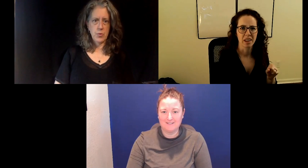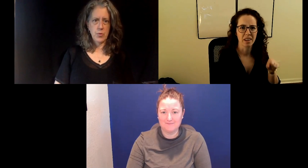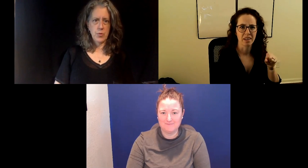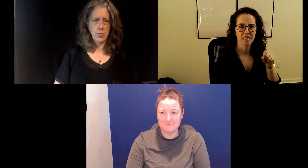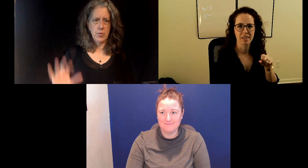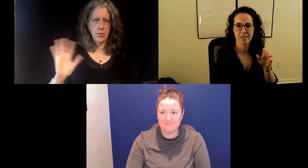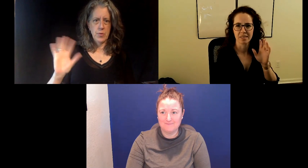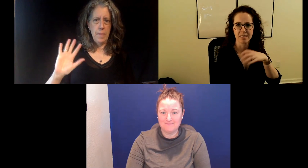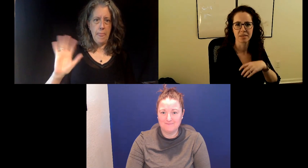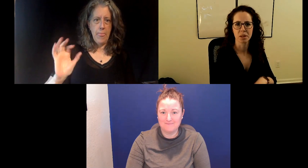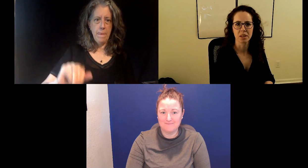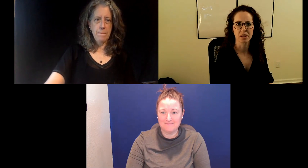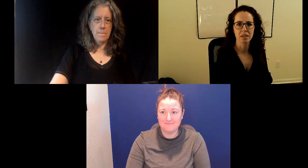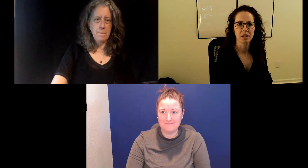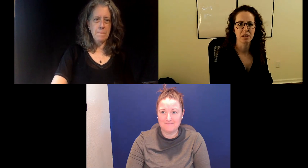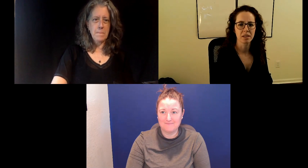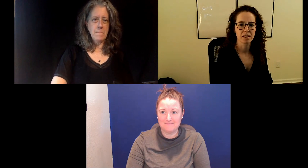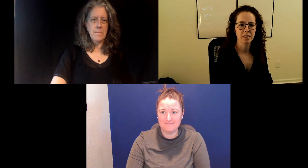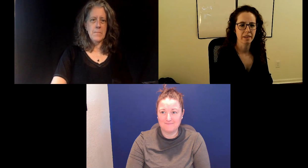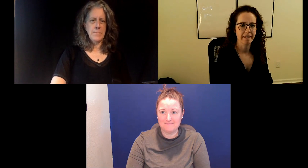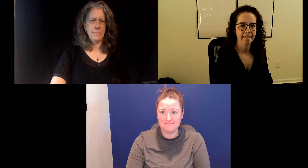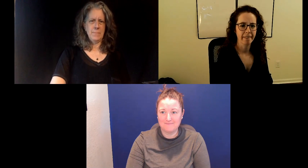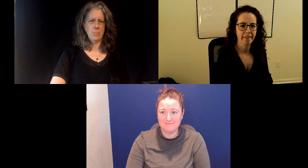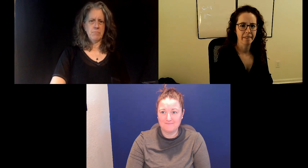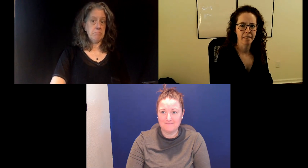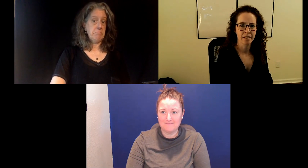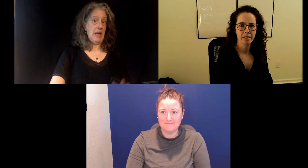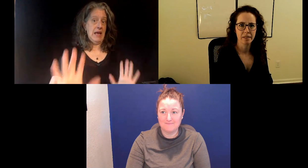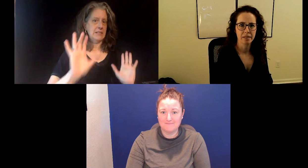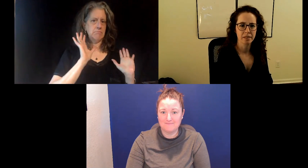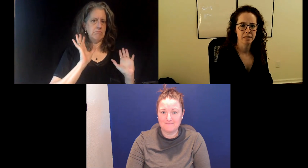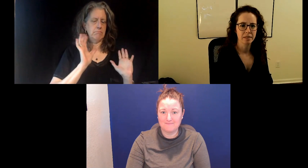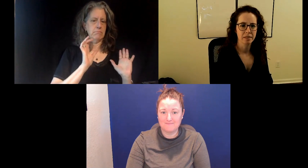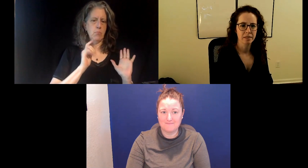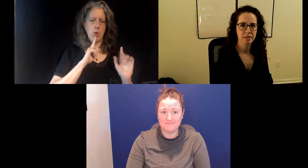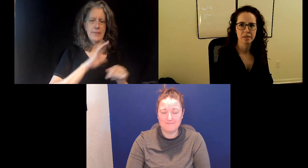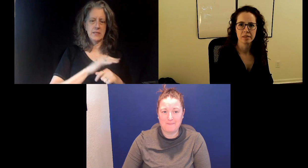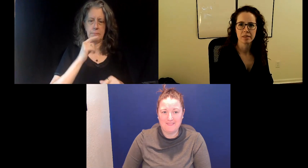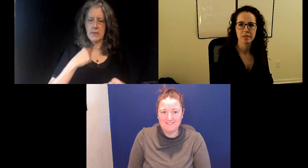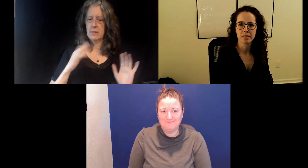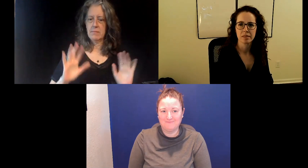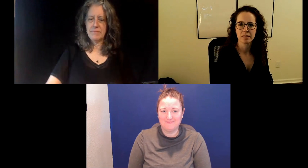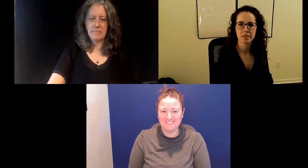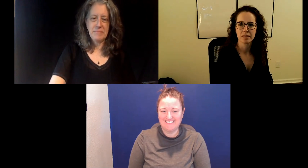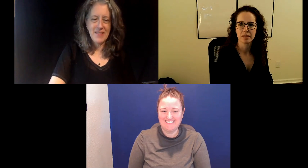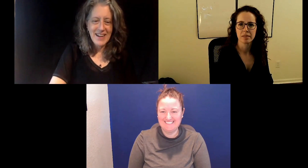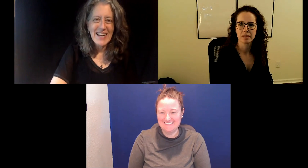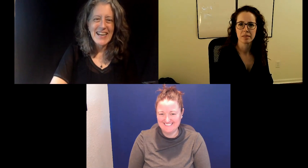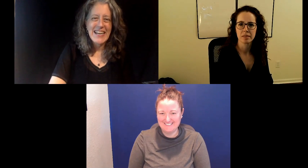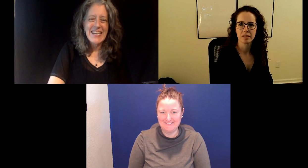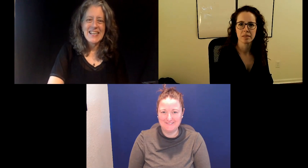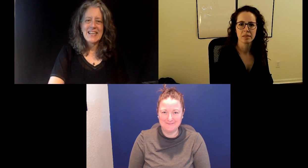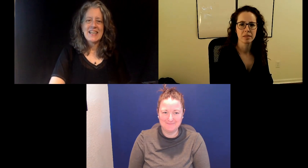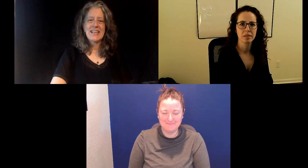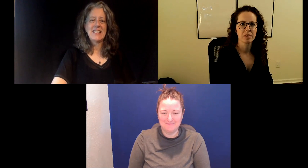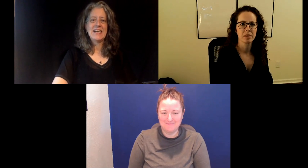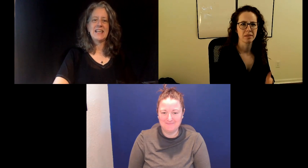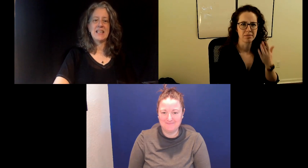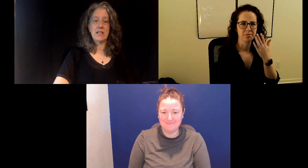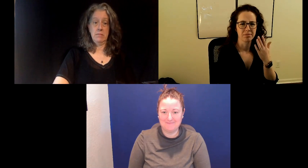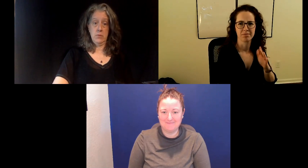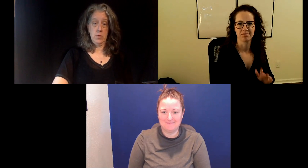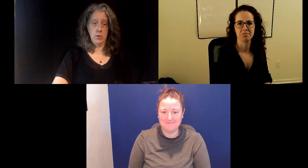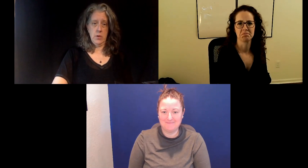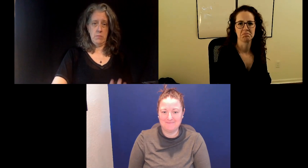can you see me now yeah that was very odd um it's okay we no worries